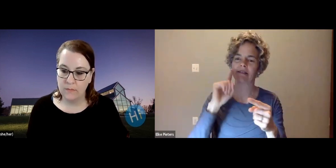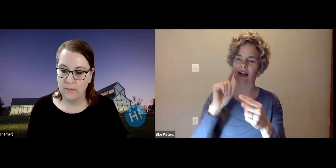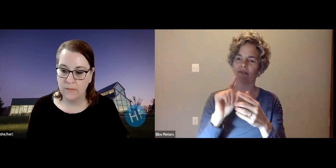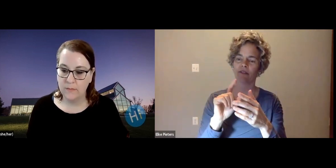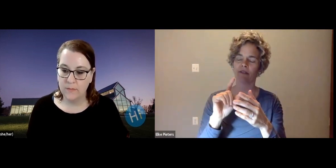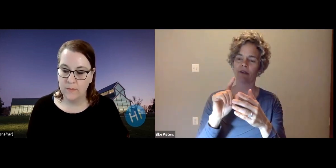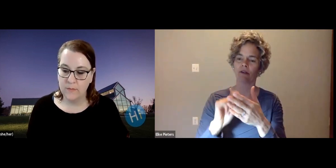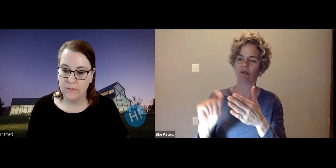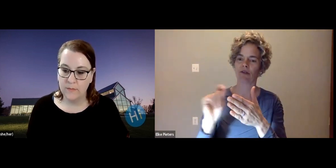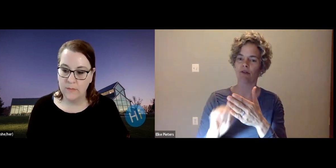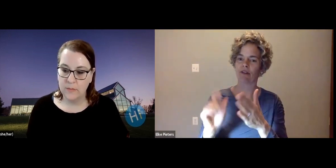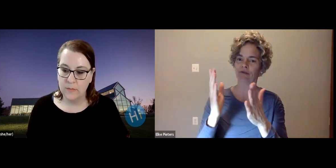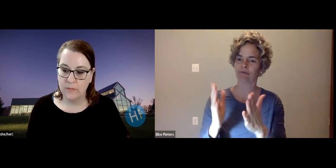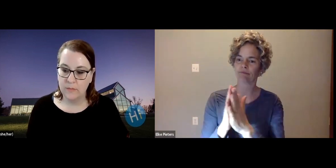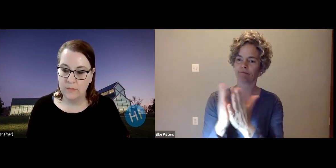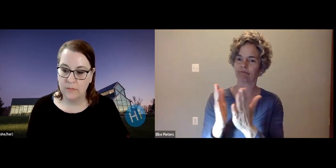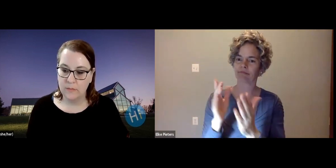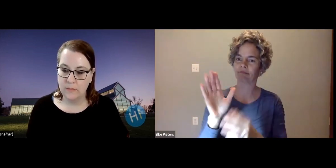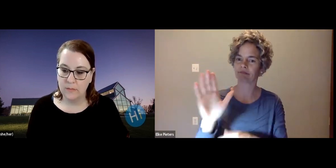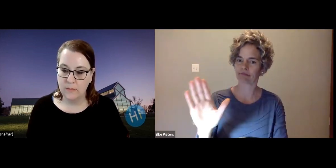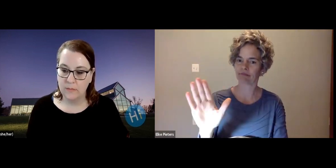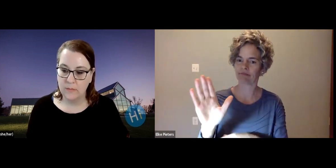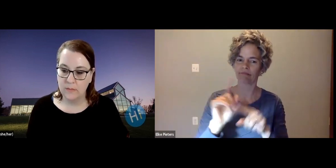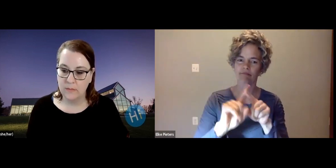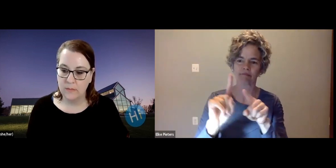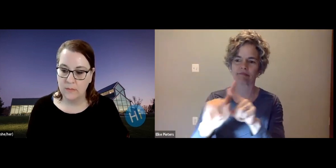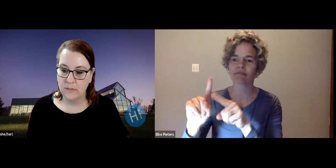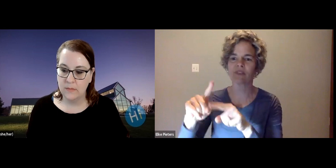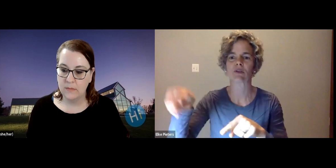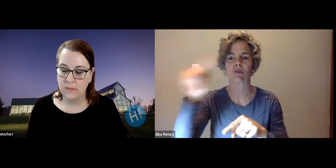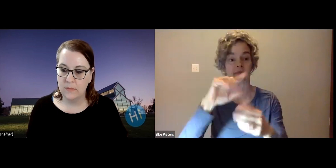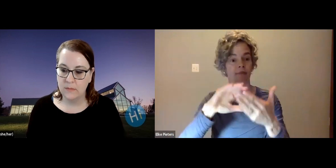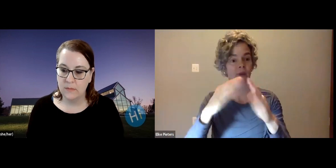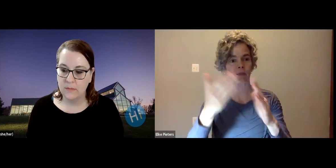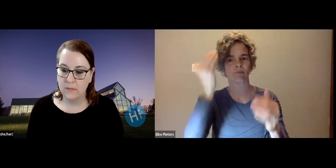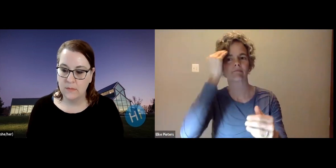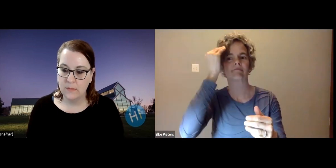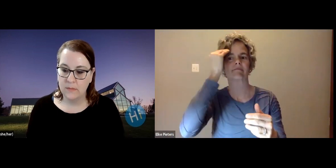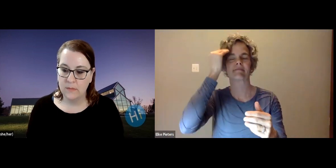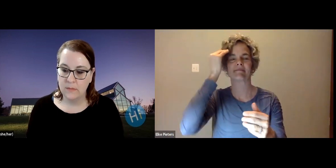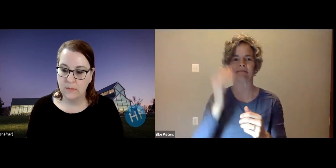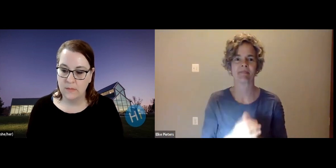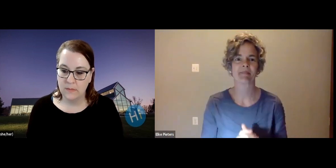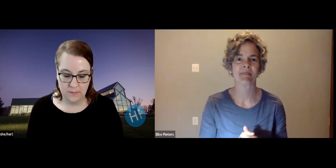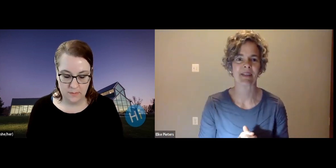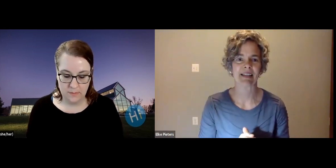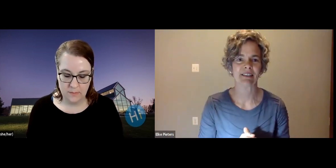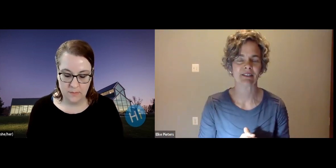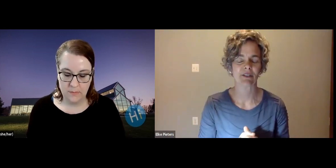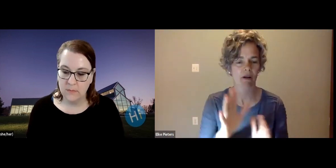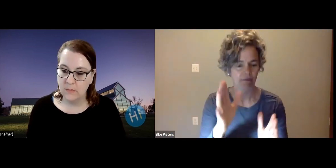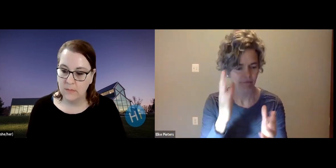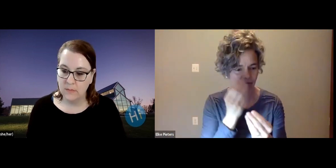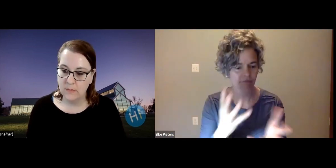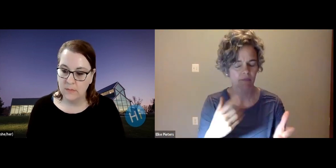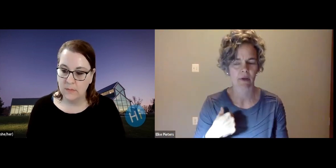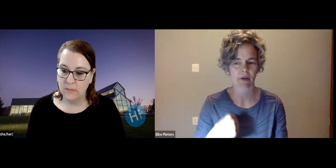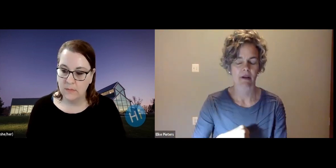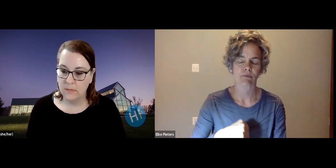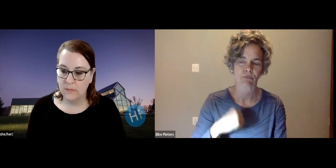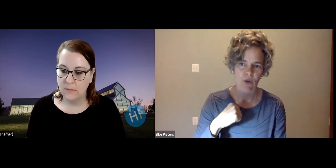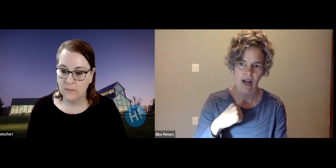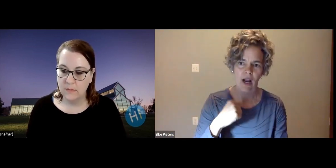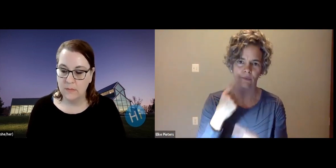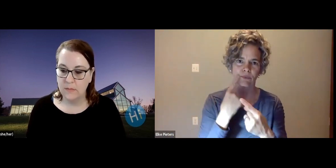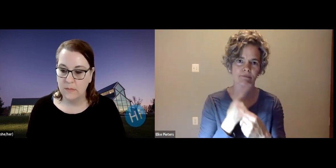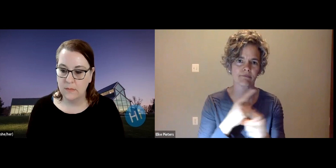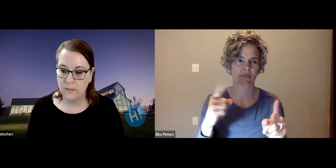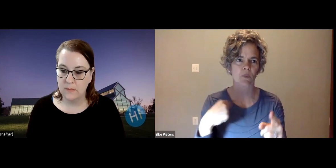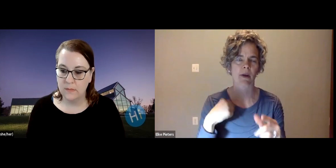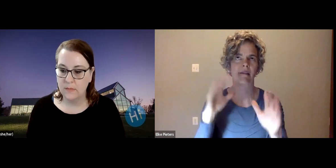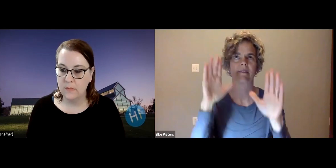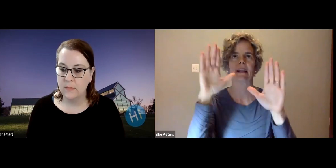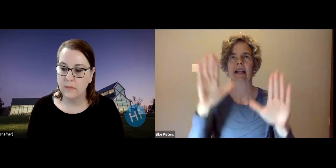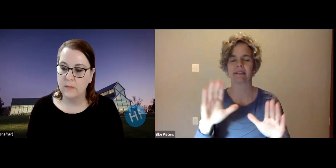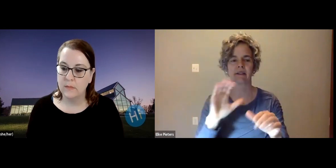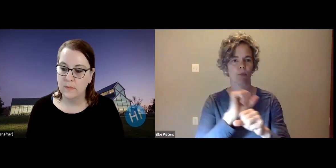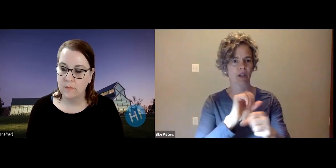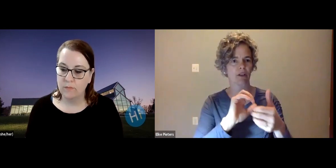of them is to spread awareness about Deaf authors. We want the